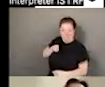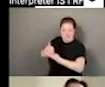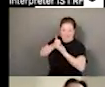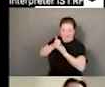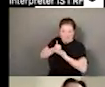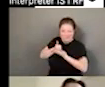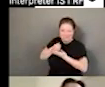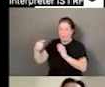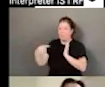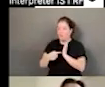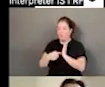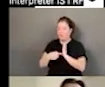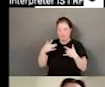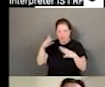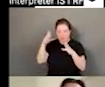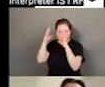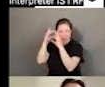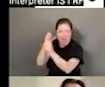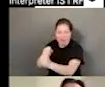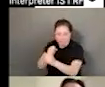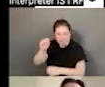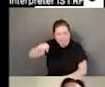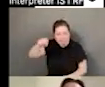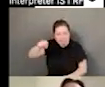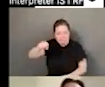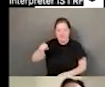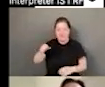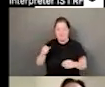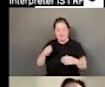We just need to make sure that it's used in a good way for people with disabilities.